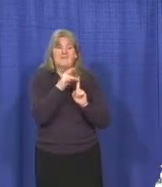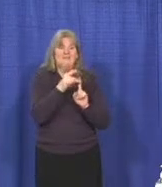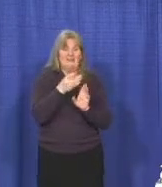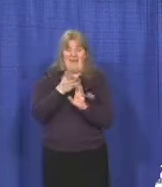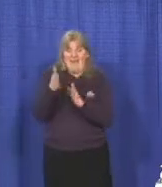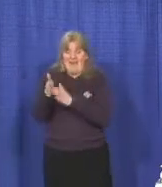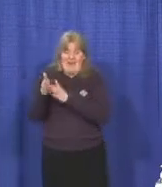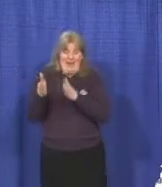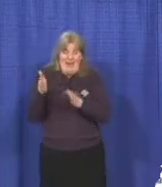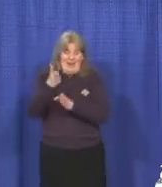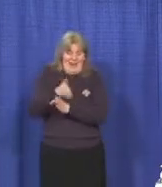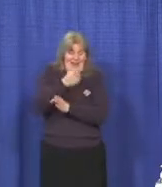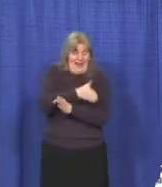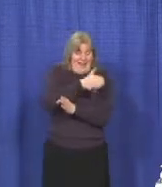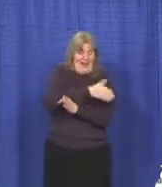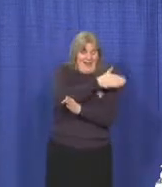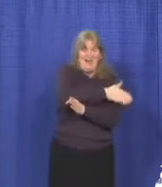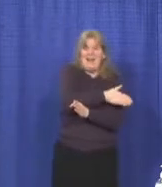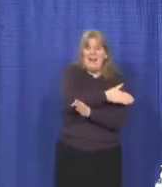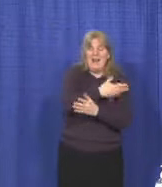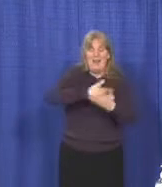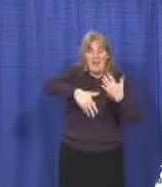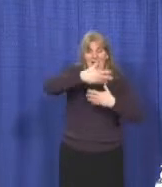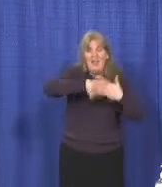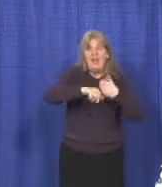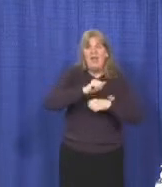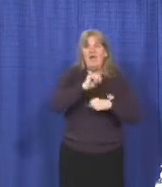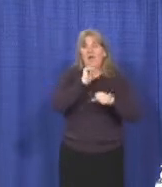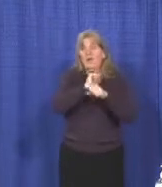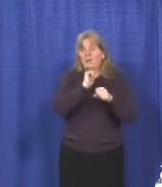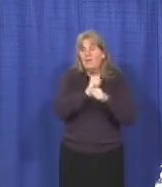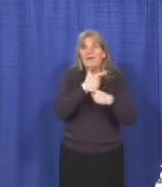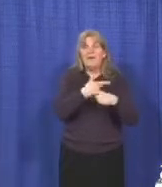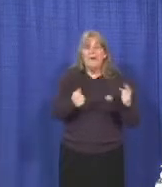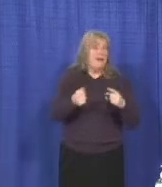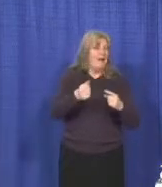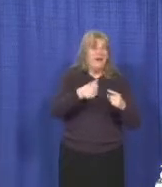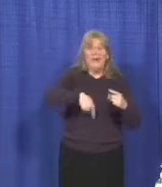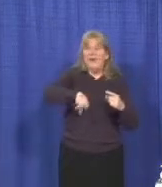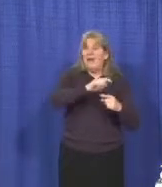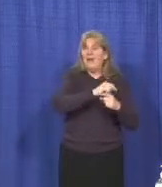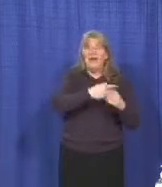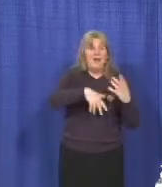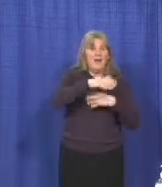out with friends he was infectious even though he only began experiencing symptoms